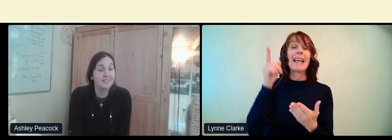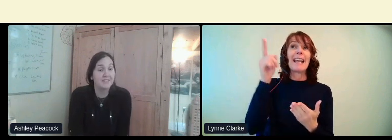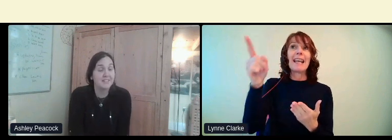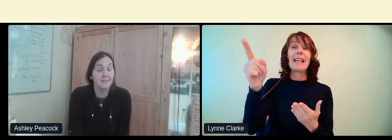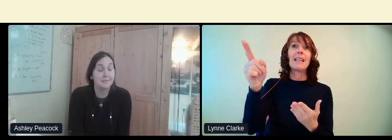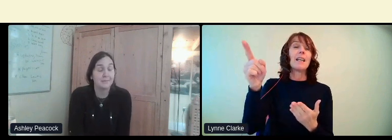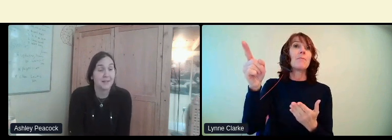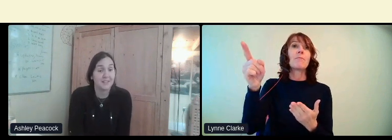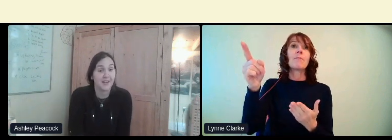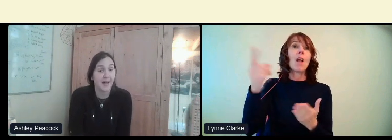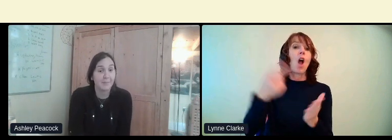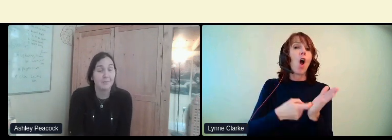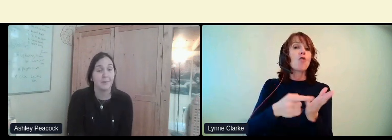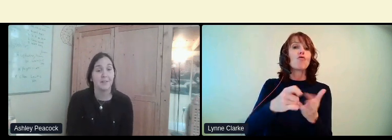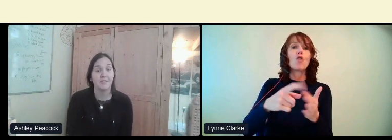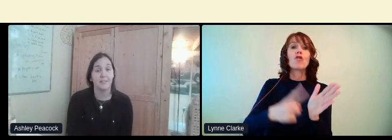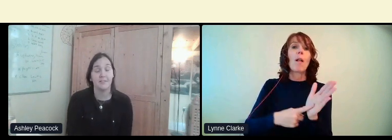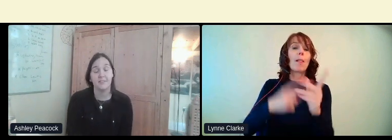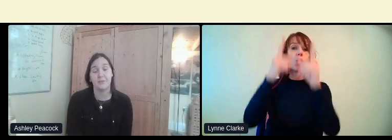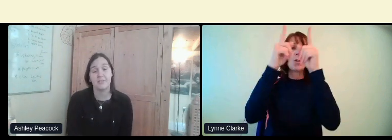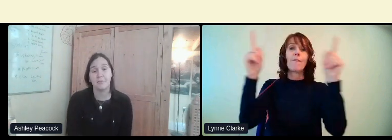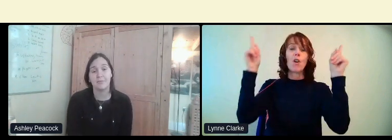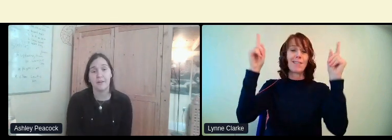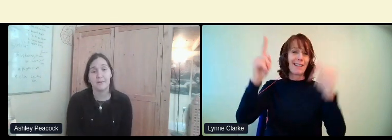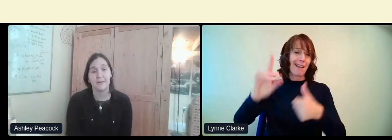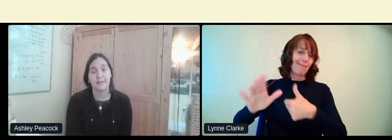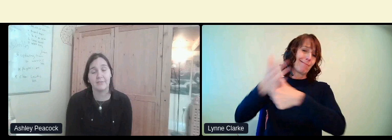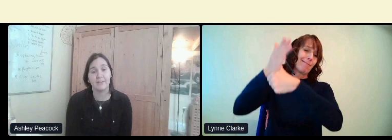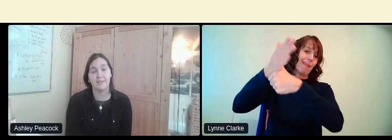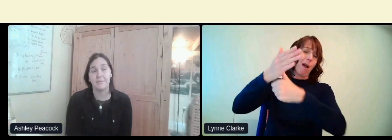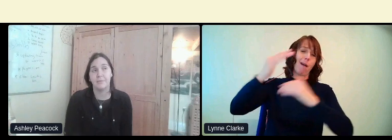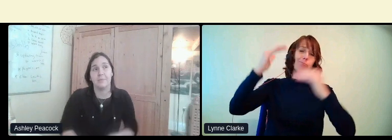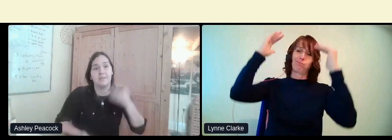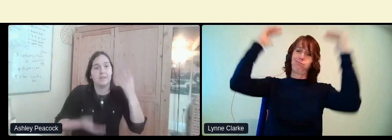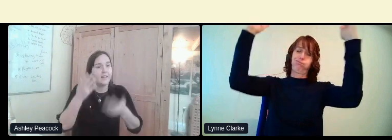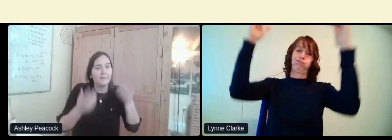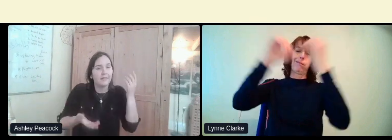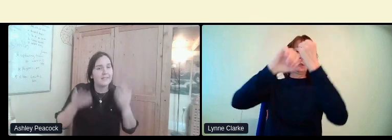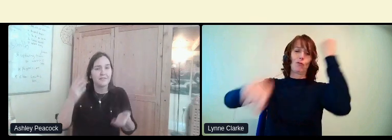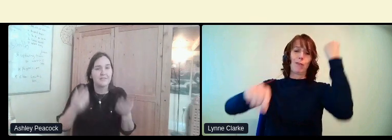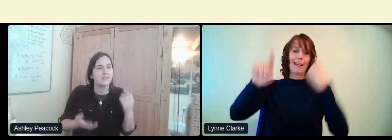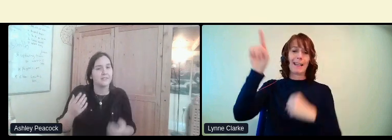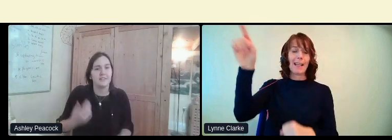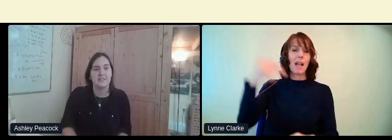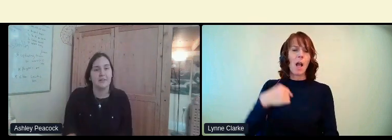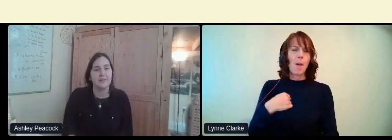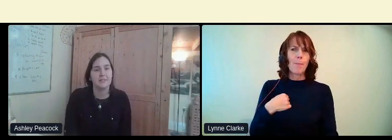this managed to happen but you know someone who is very clever can have very different skills.